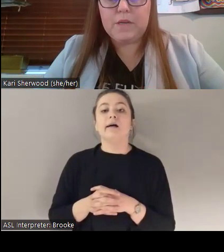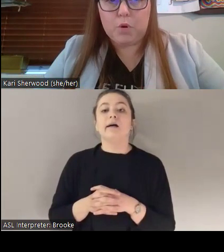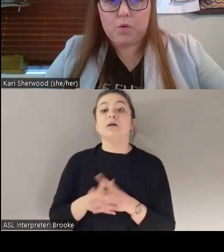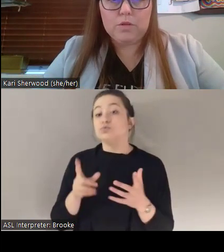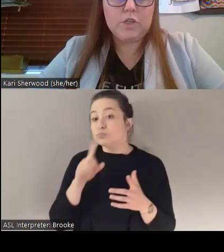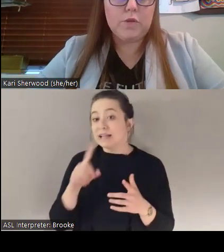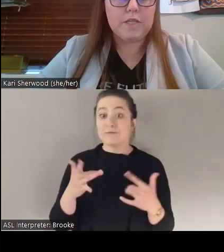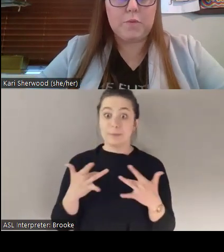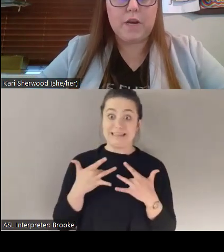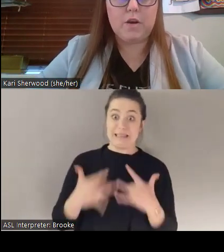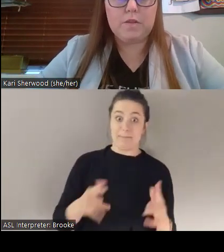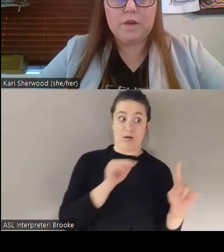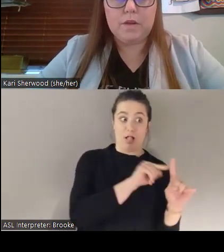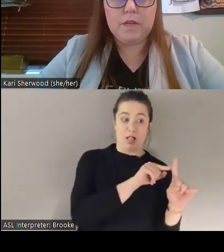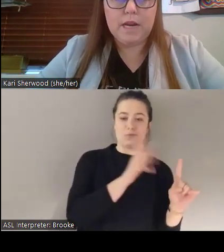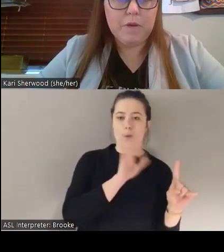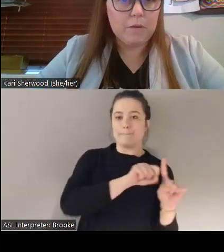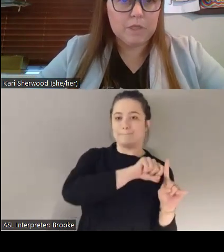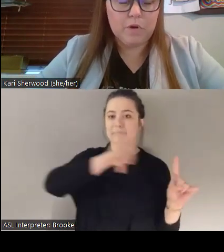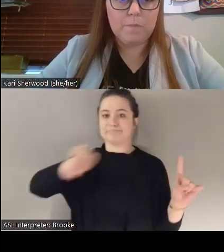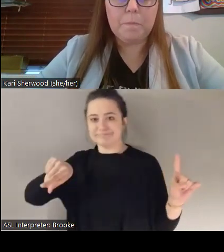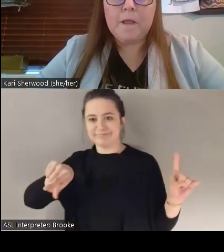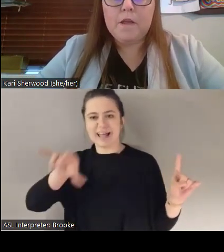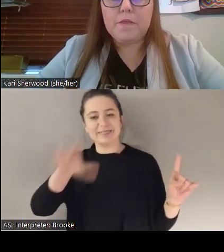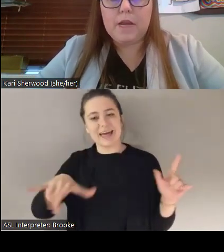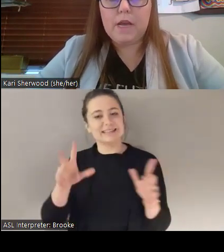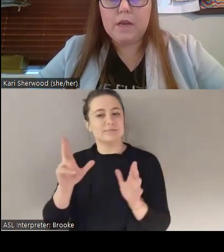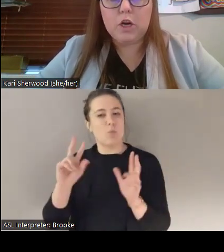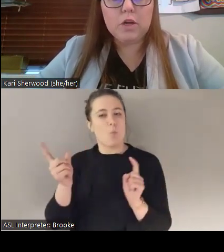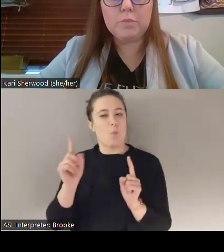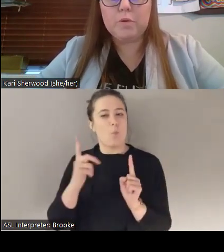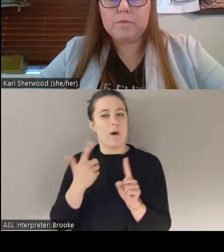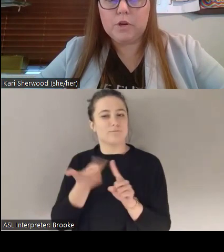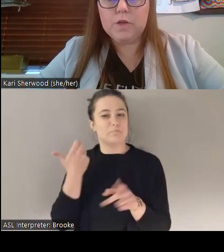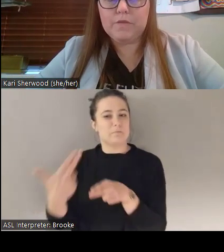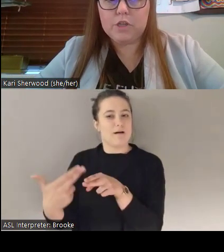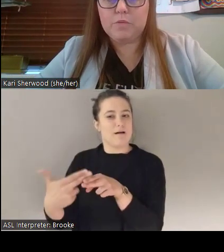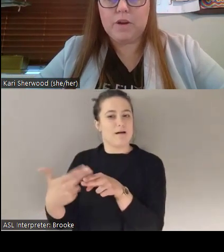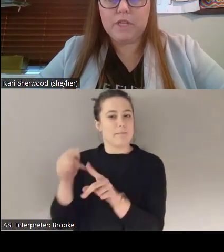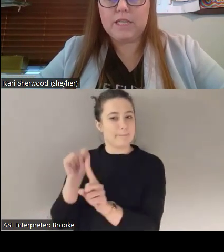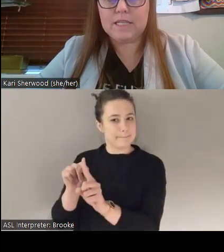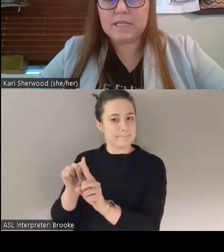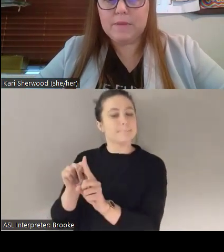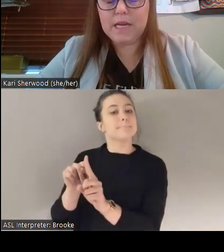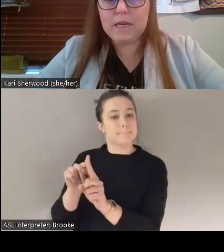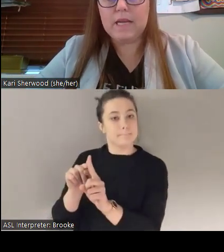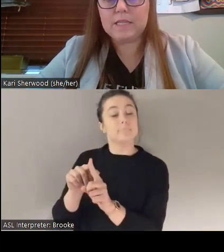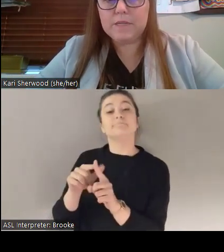the typical. That's where the name comes from. The current neurodivergent prevalence estimates